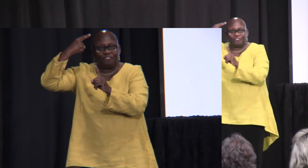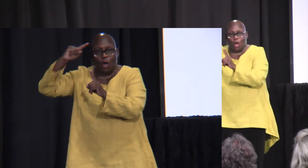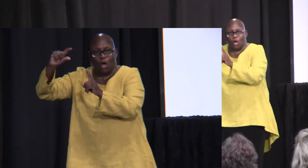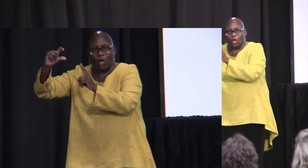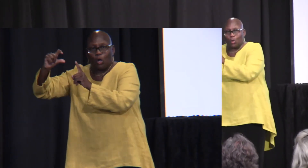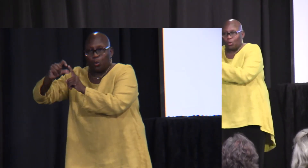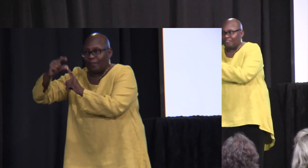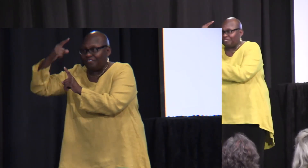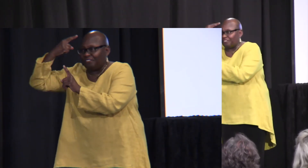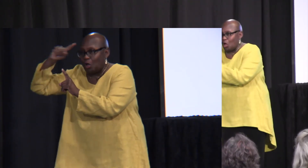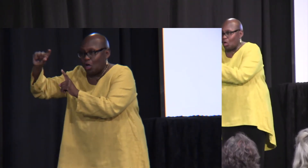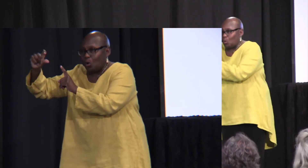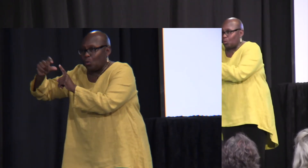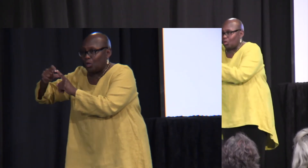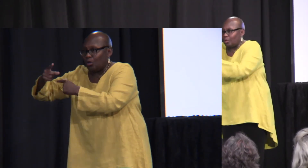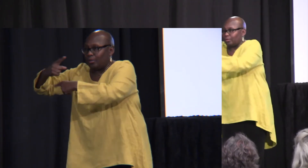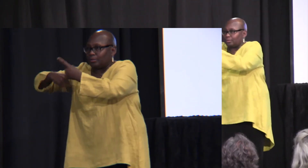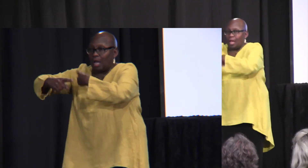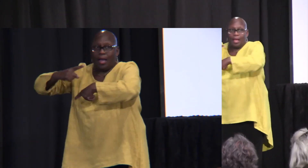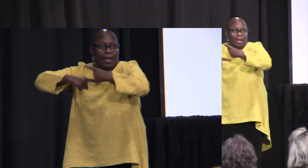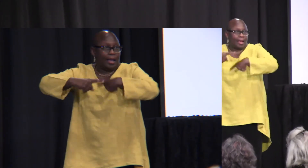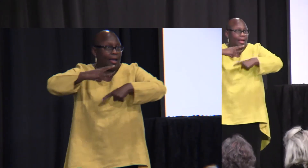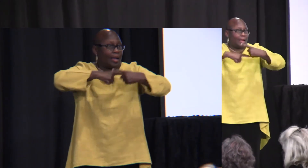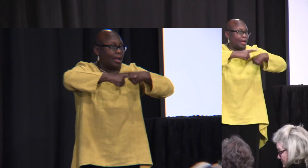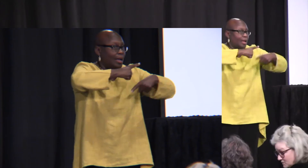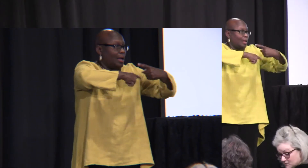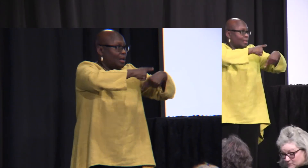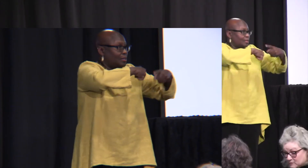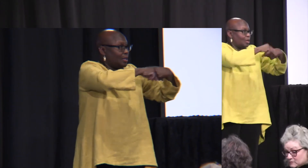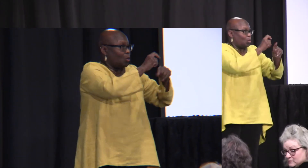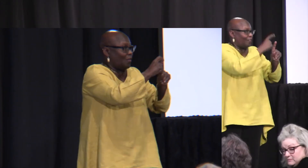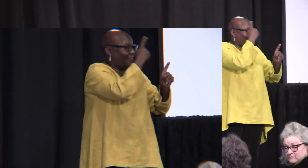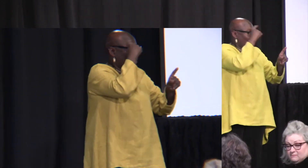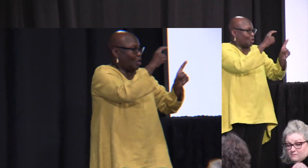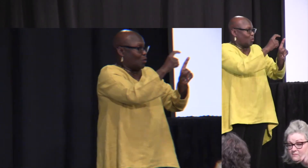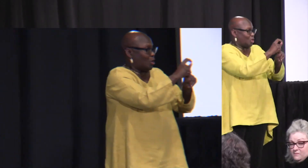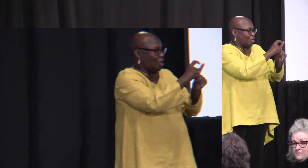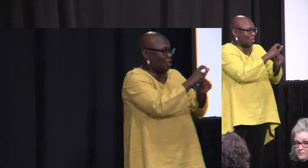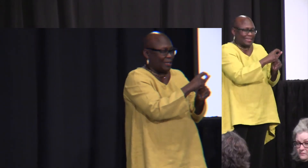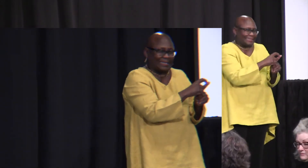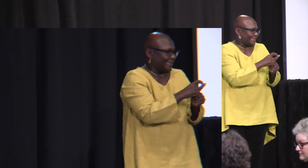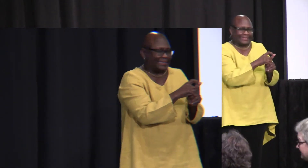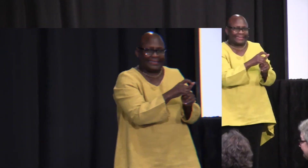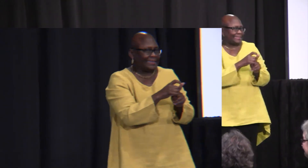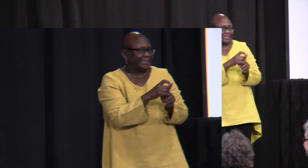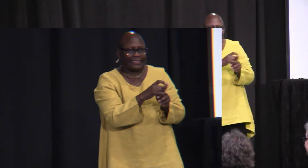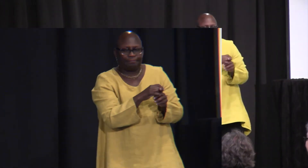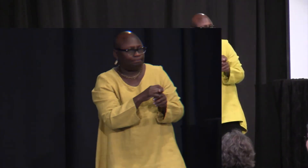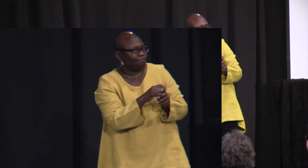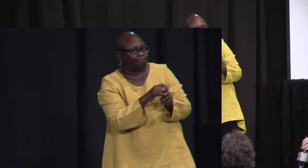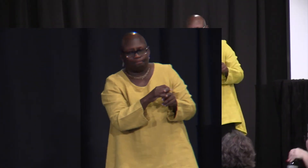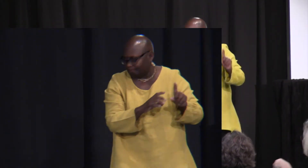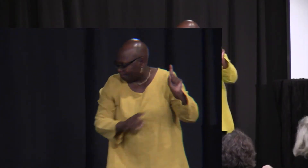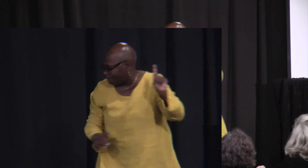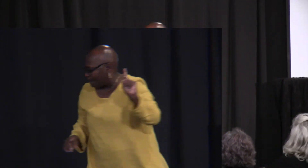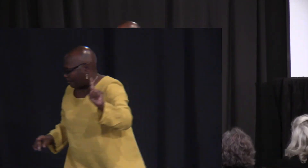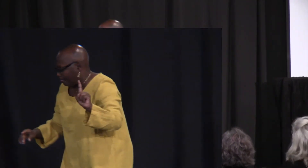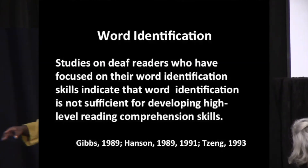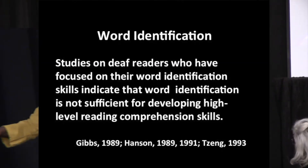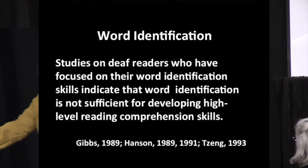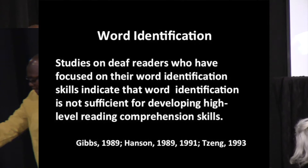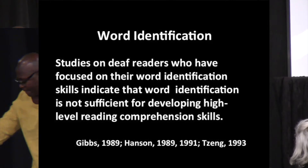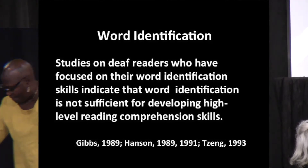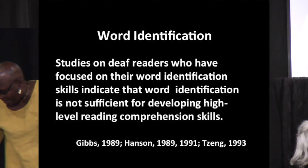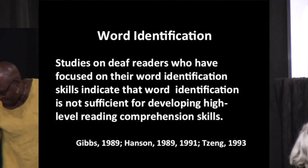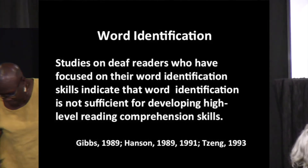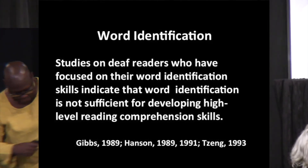Our research led us to a process that we call RTS or read-think-sign.